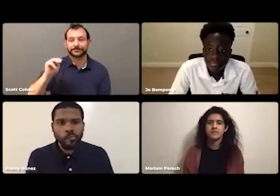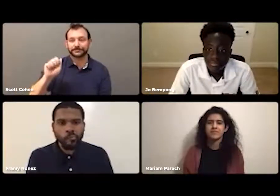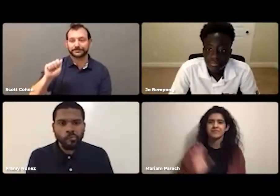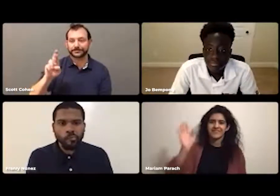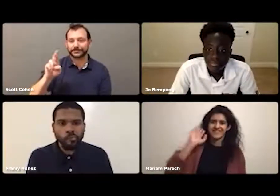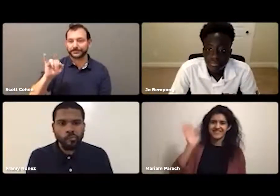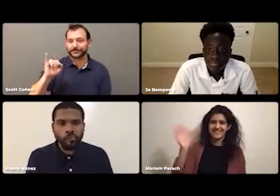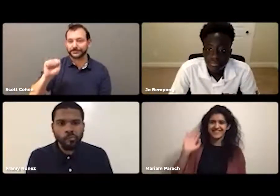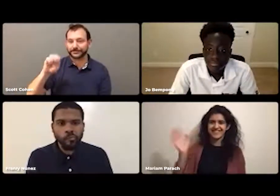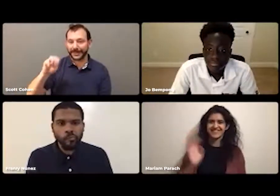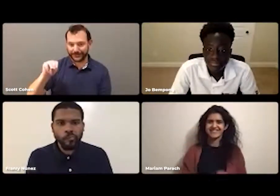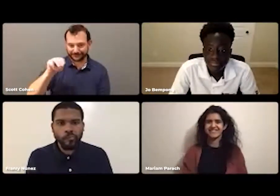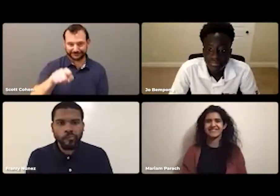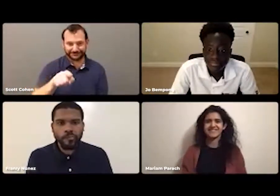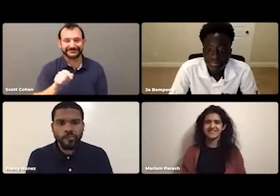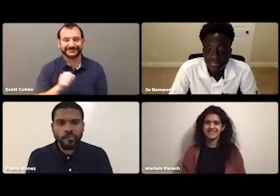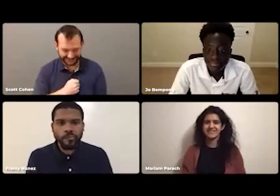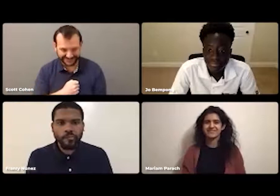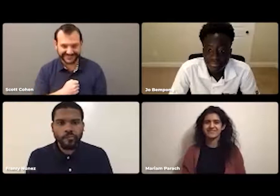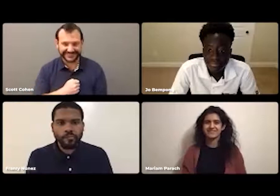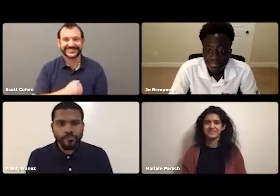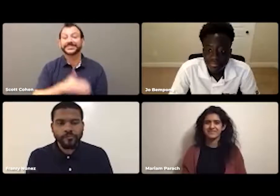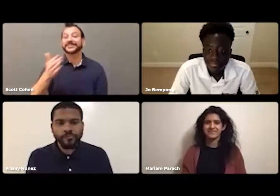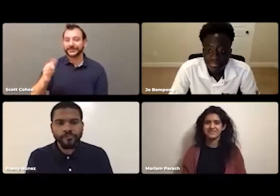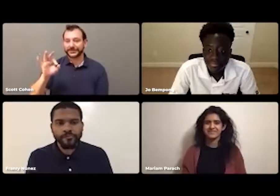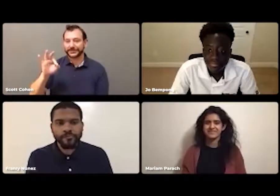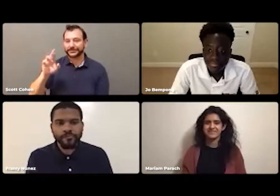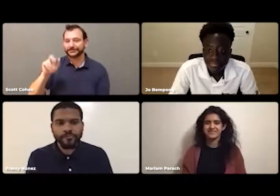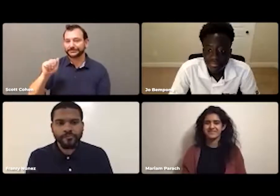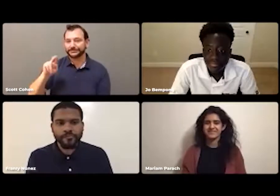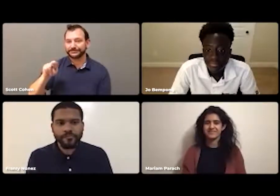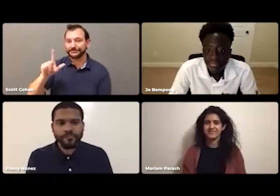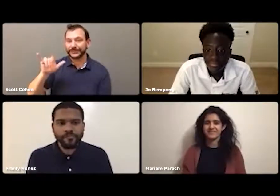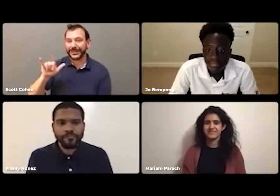We're also joined by Mariam and Franly.